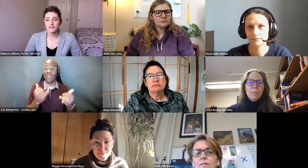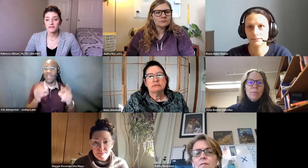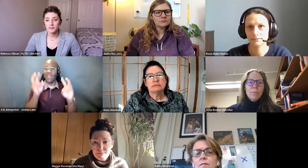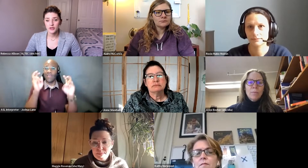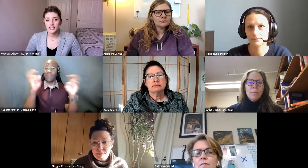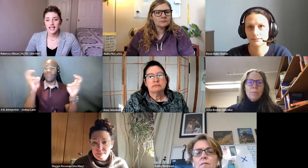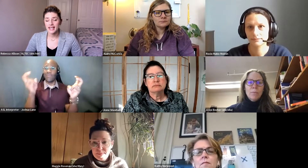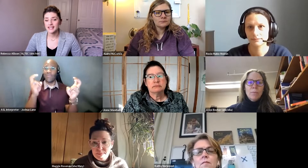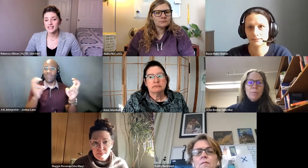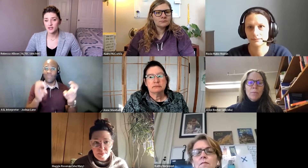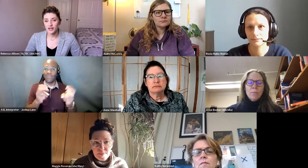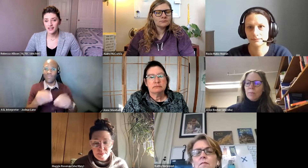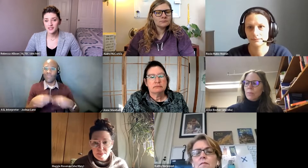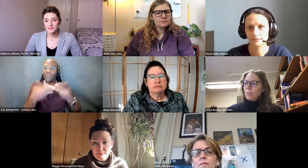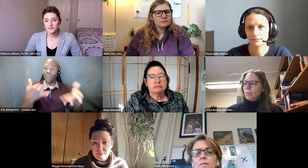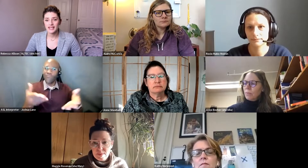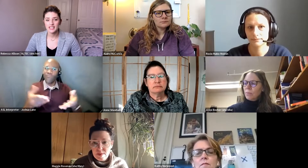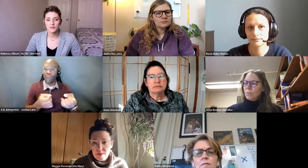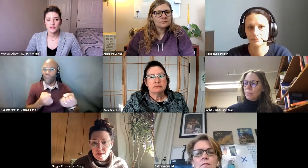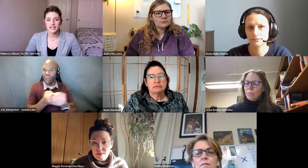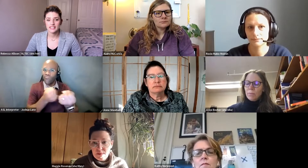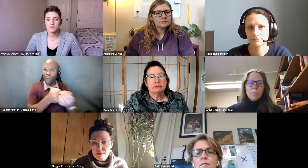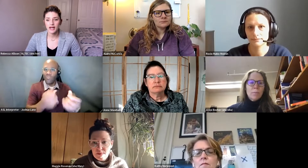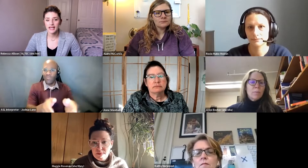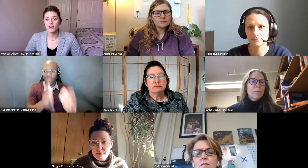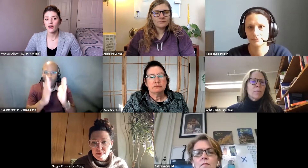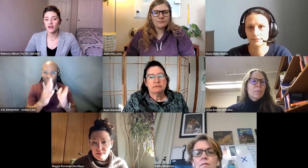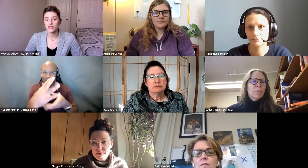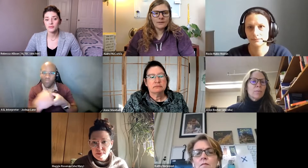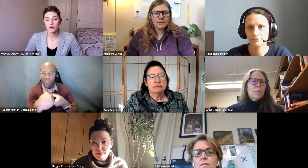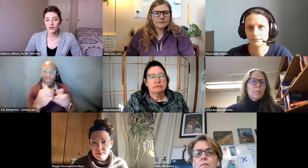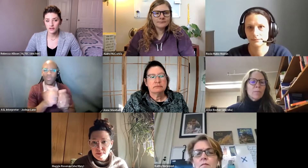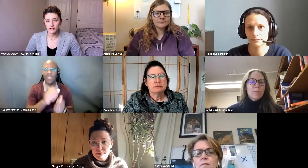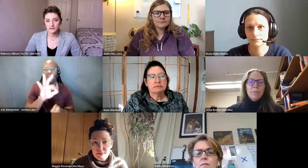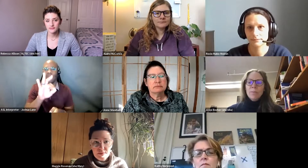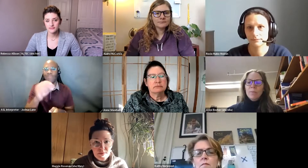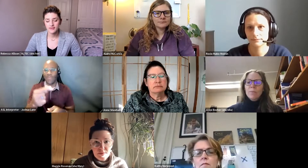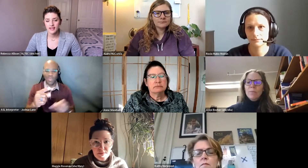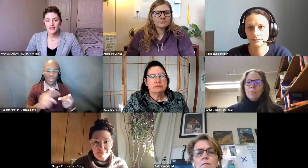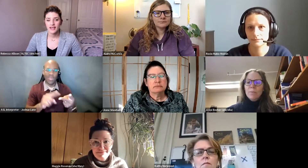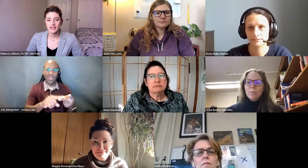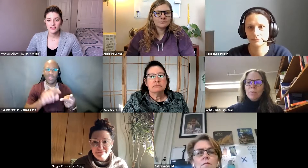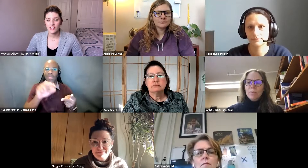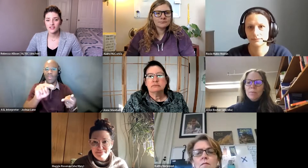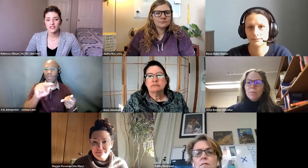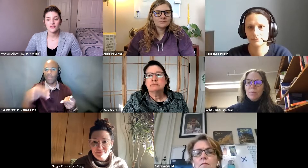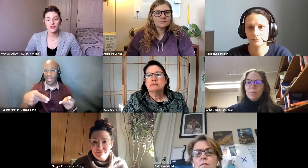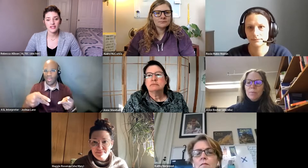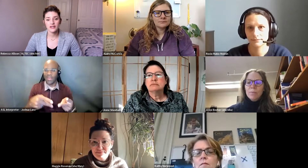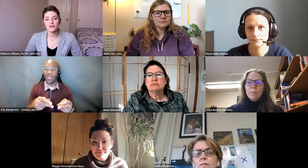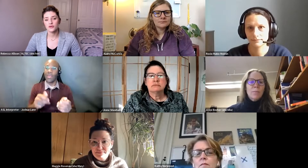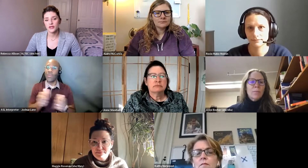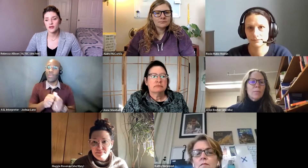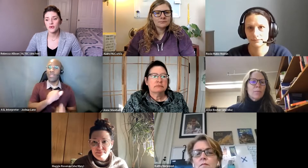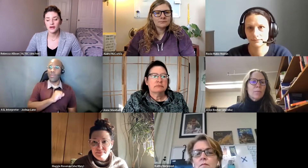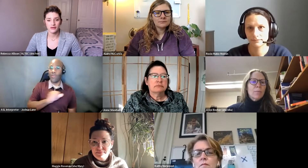Fflipgrid and Nearpod and is presented by Audra McCorkle and Dr. Rocío Rubio Moirón.